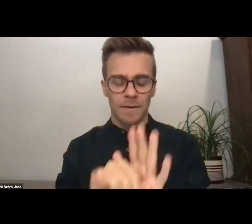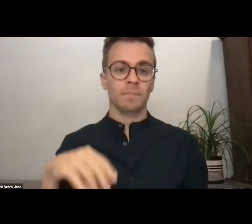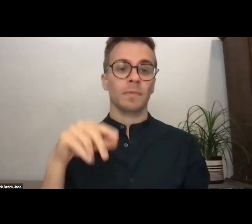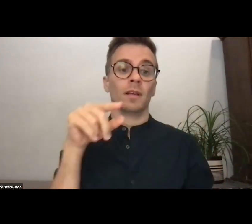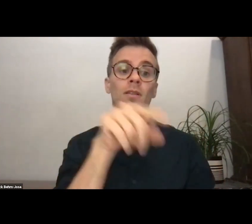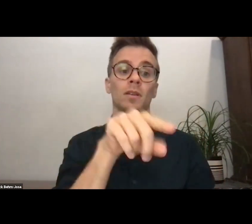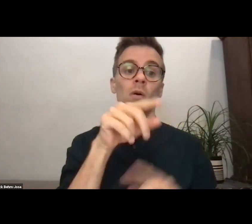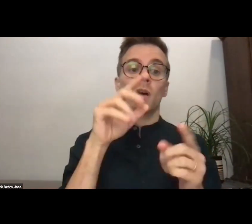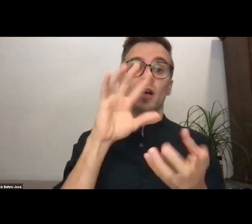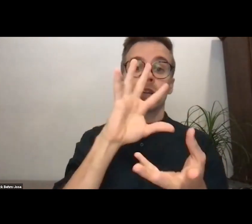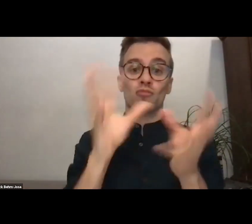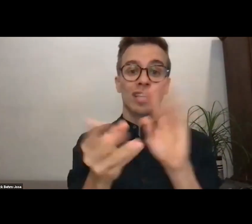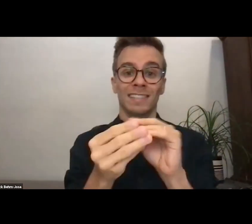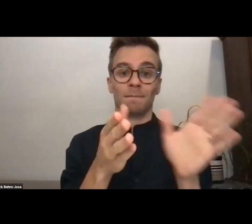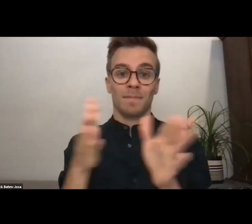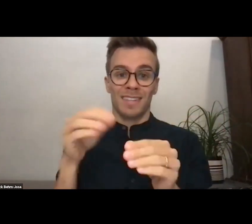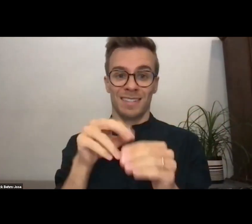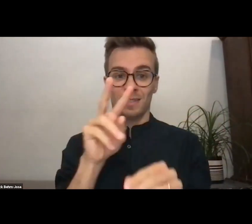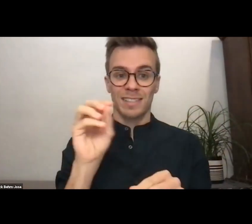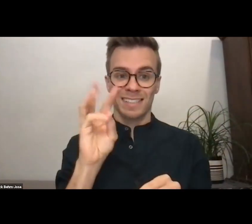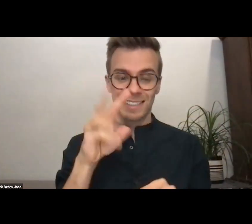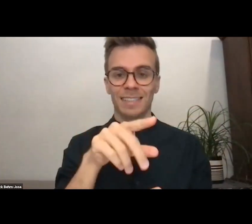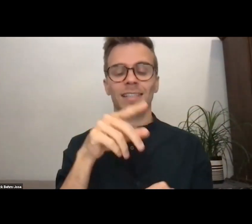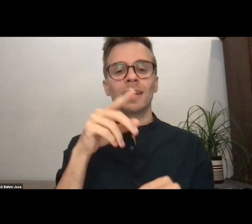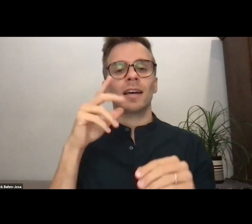the list and decided to identify some of the things that I wanted to look at.